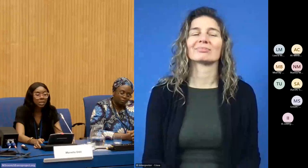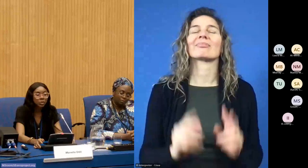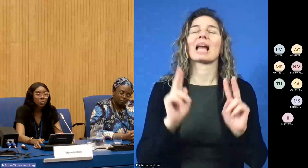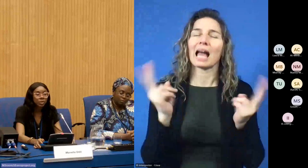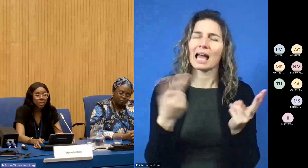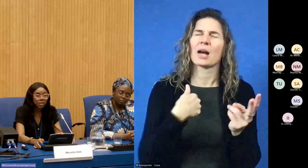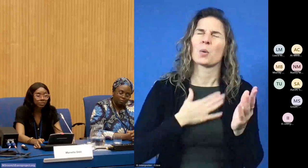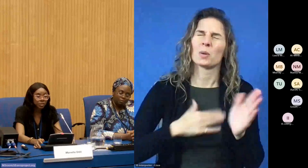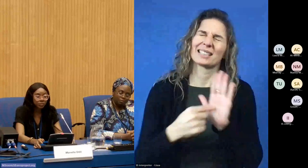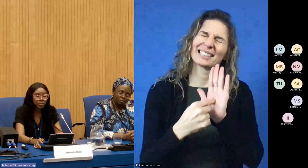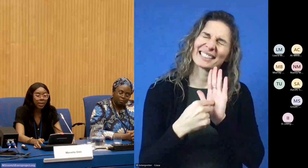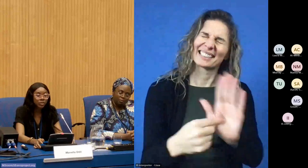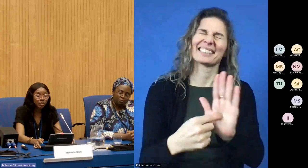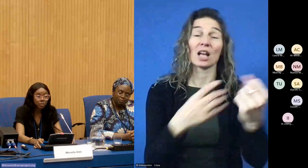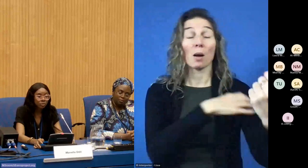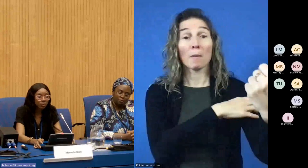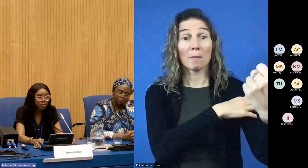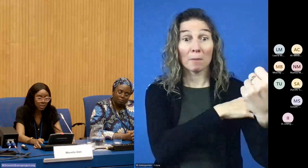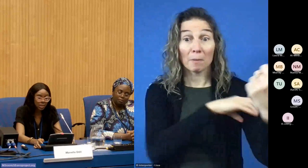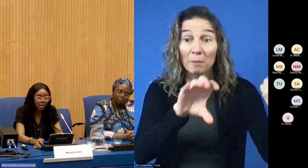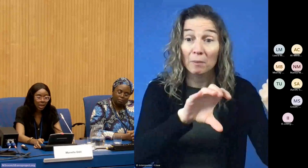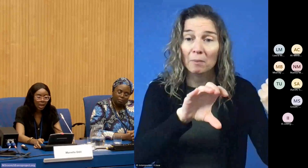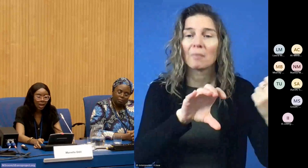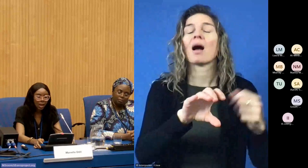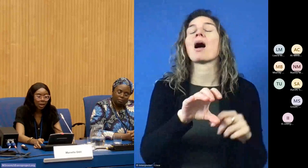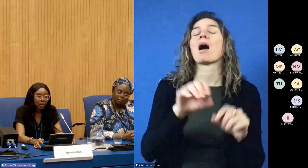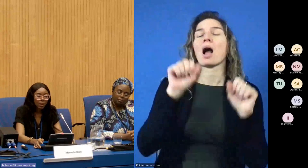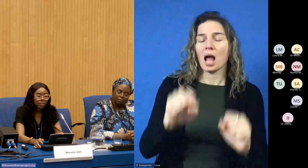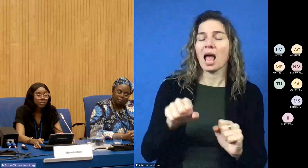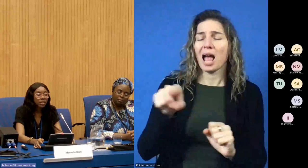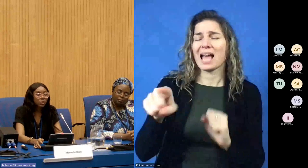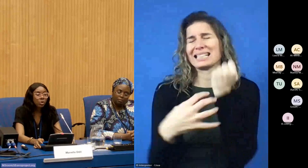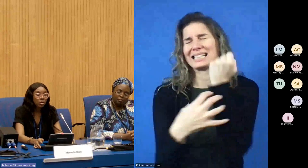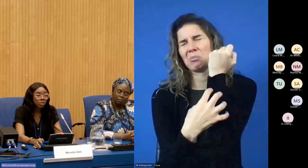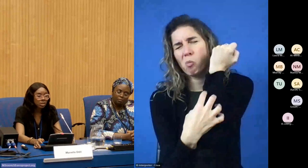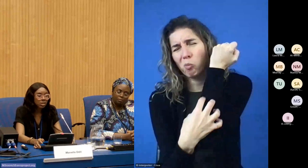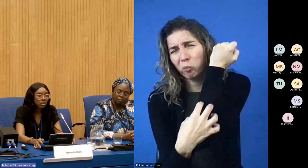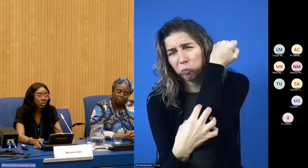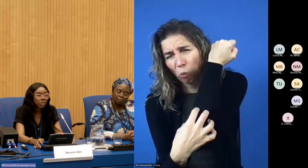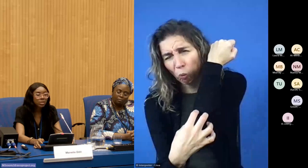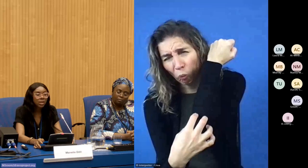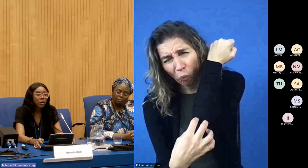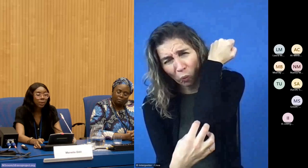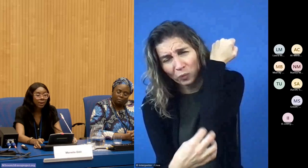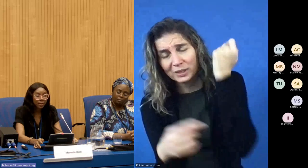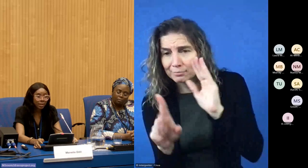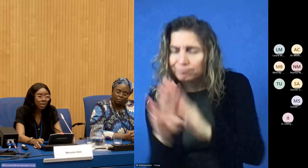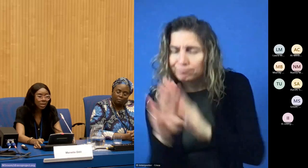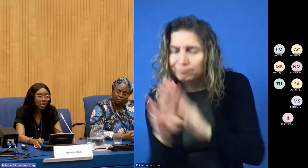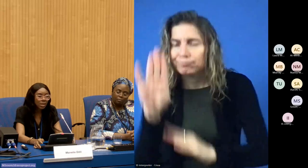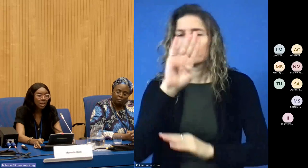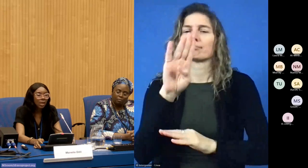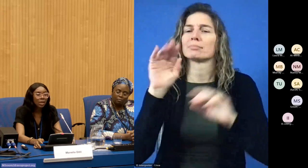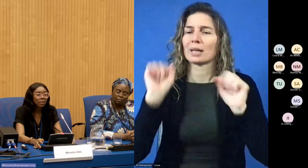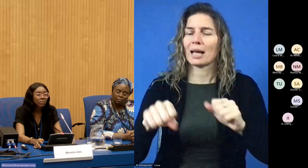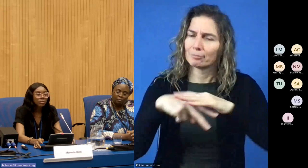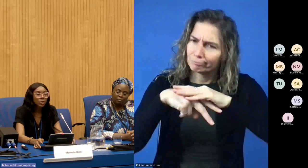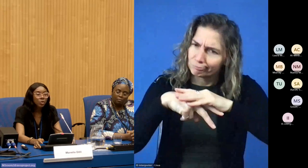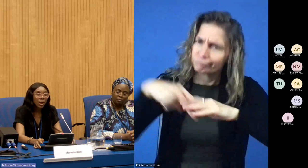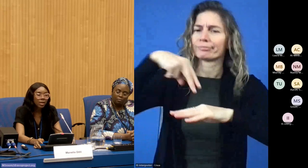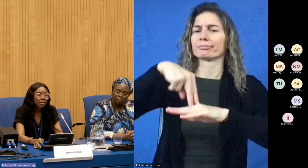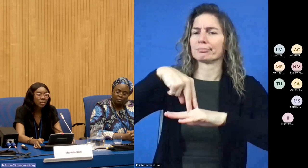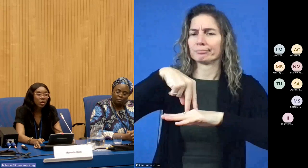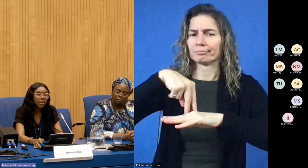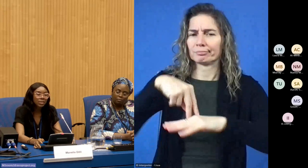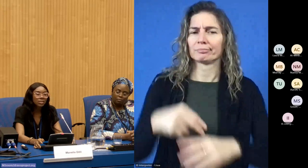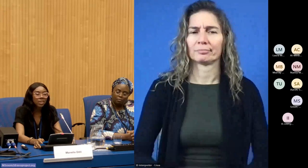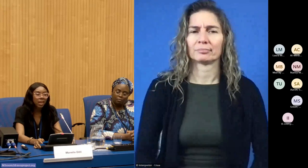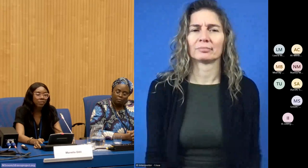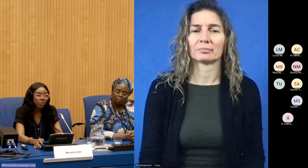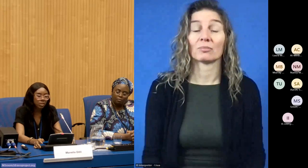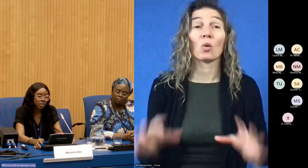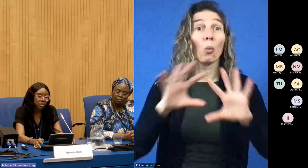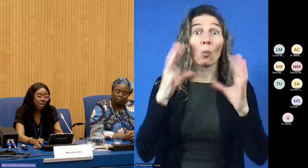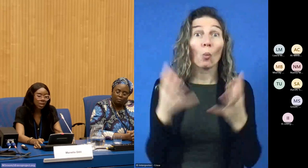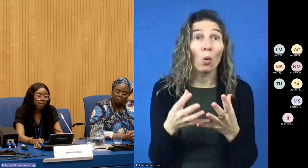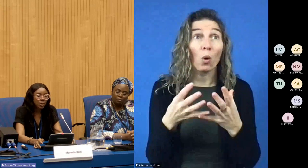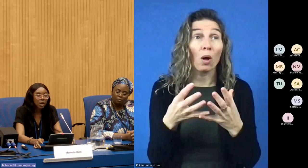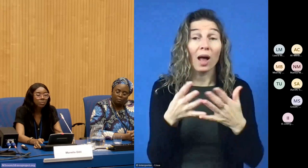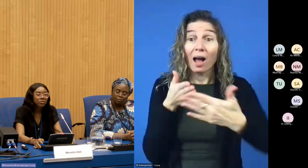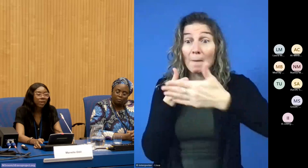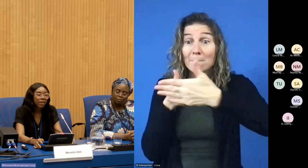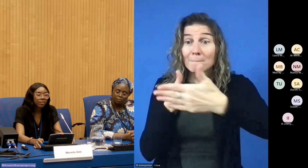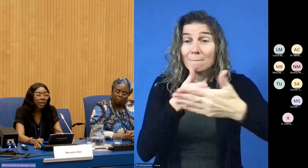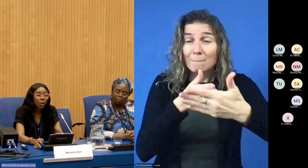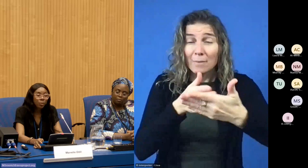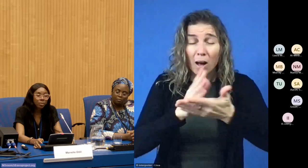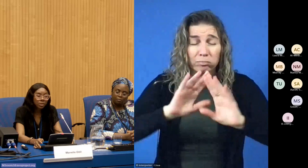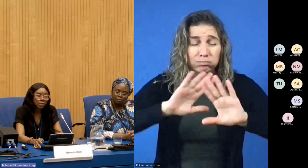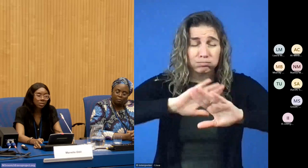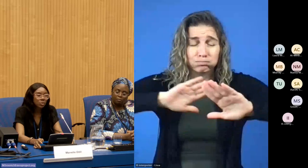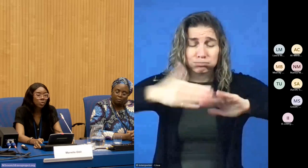key for getting out of poverty. It requires collective efforts. I would be very open to